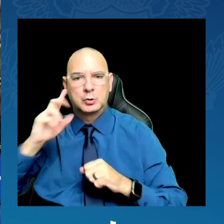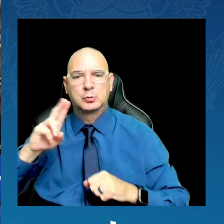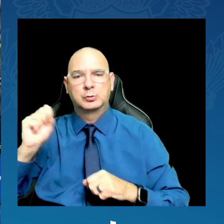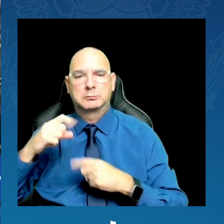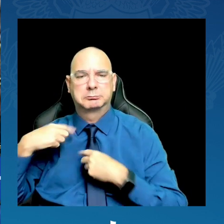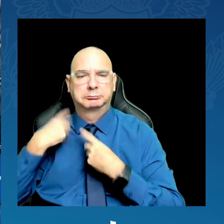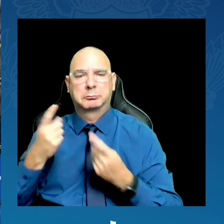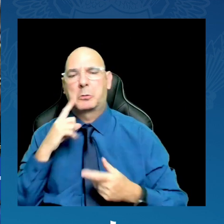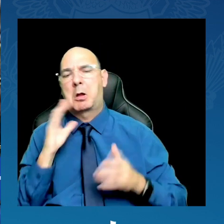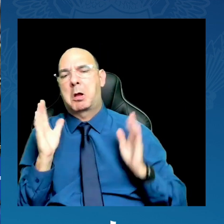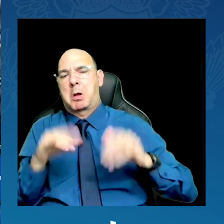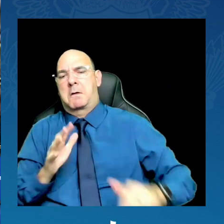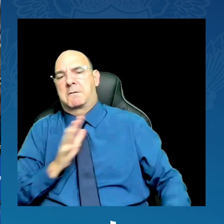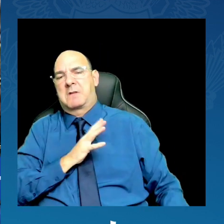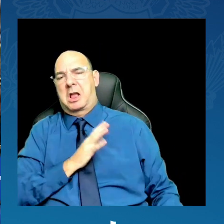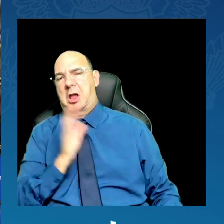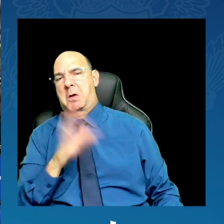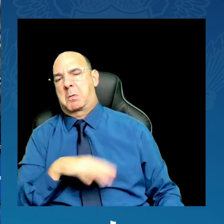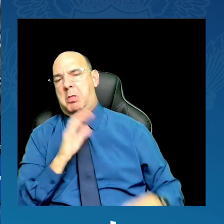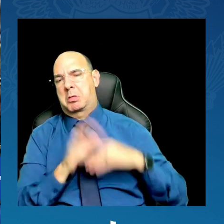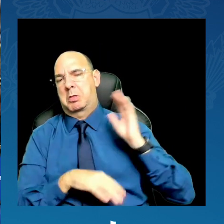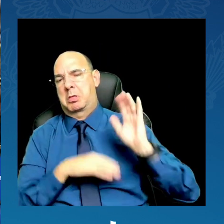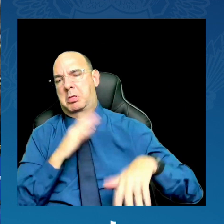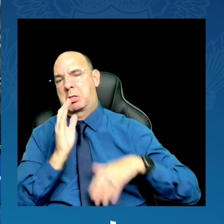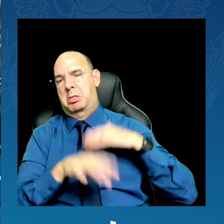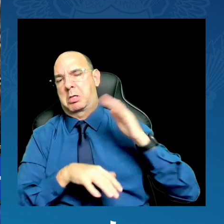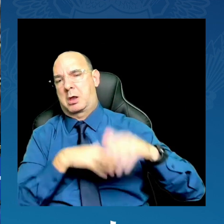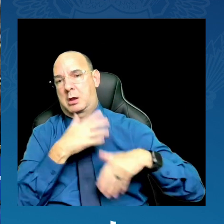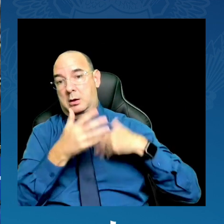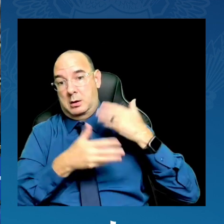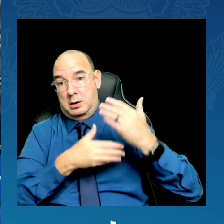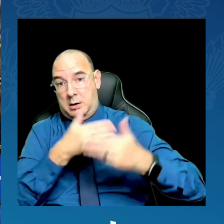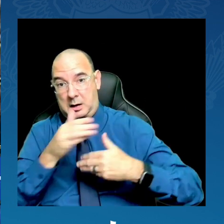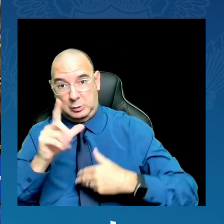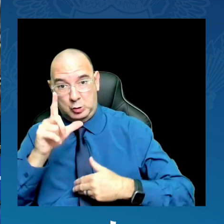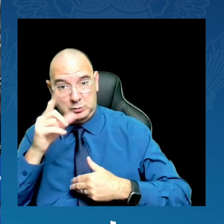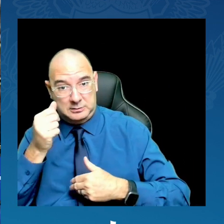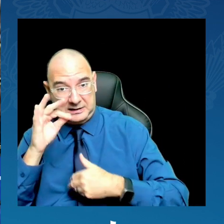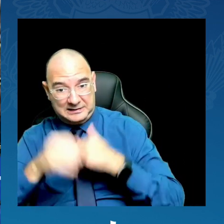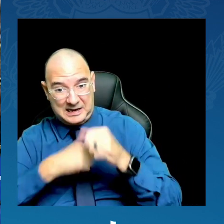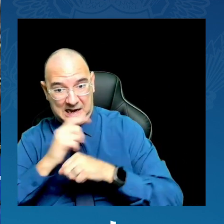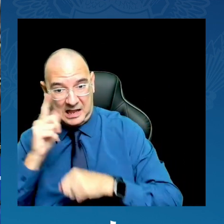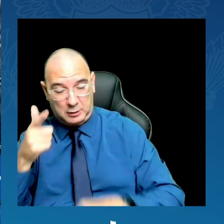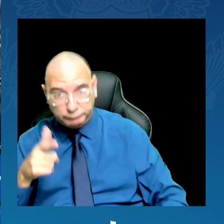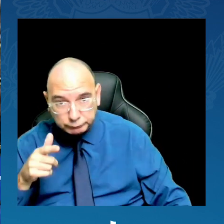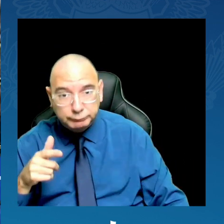until 25 years after your mission is complete. 25 years is an awfully long time.